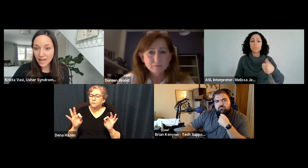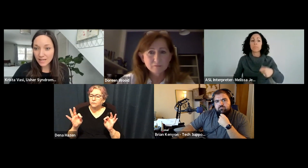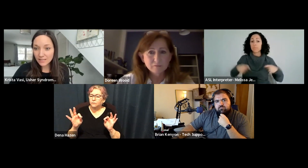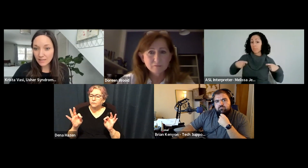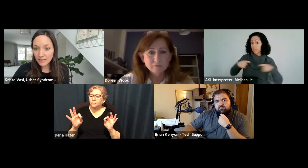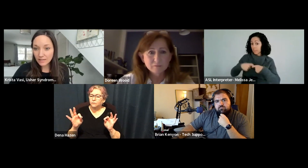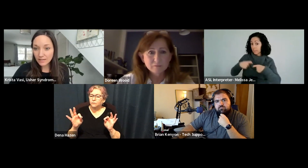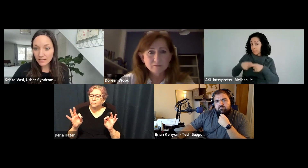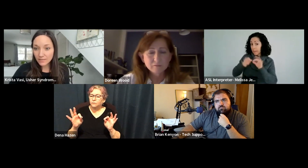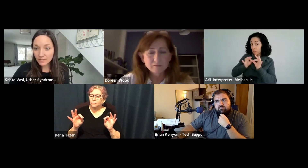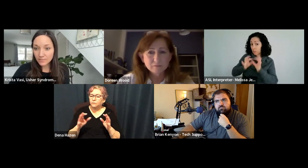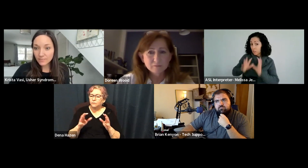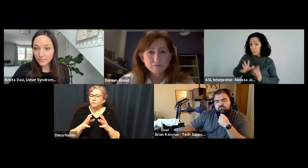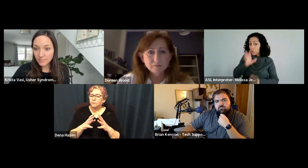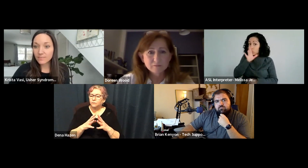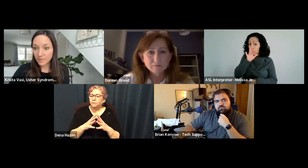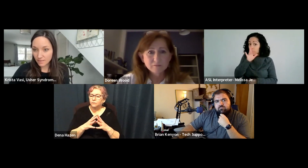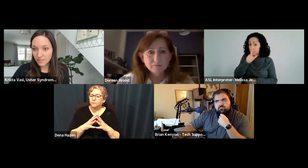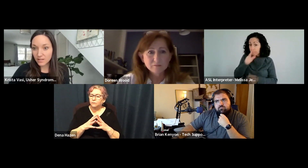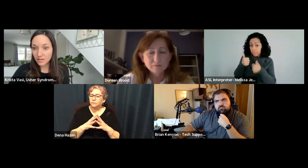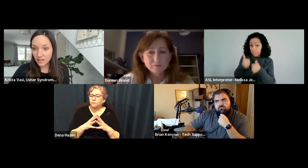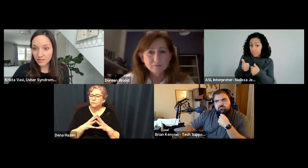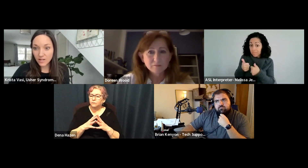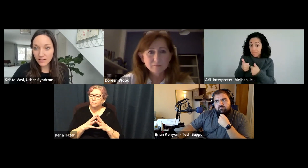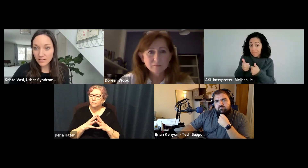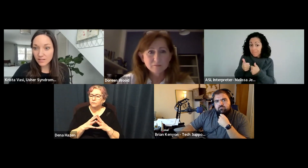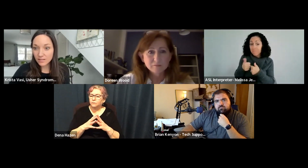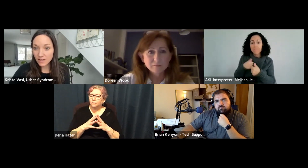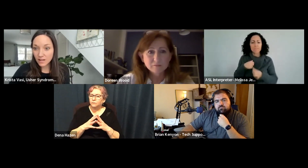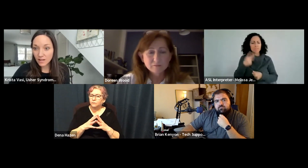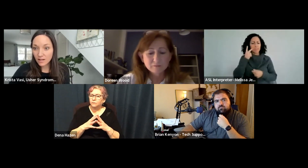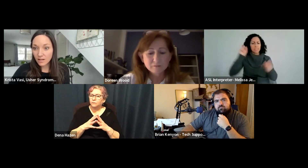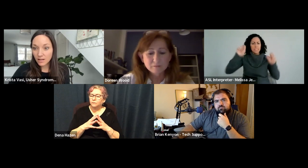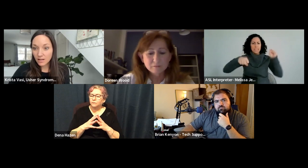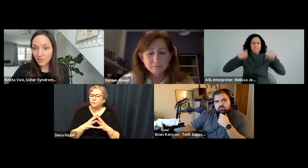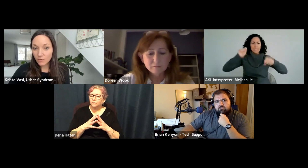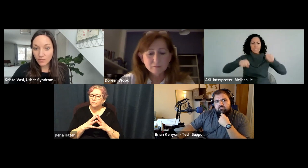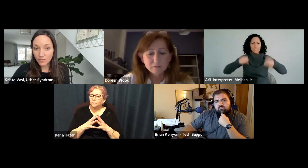Yes? I'm seeing lots of yeses.